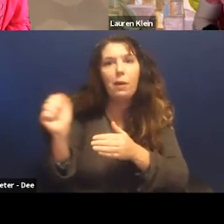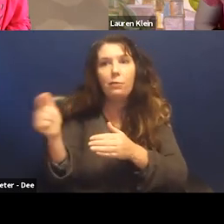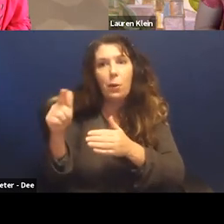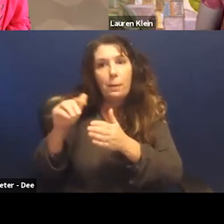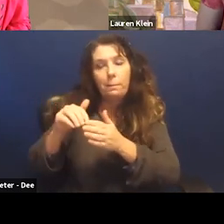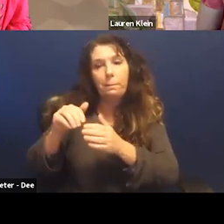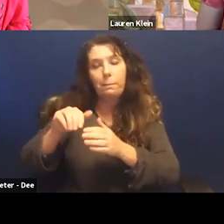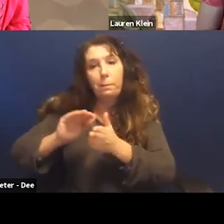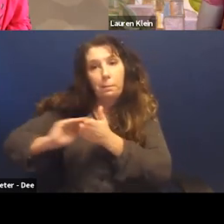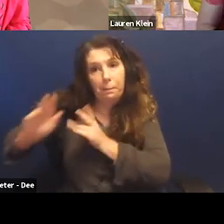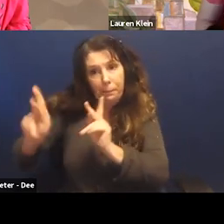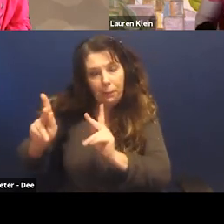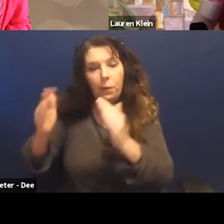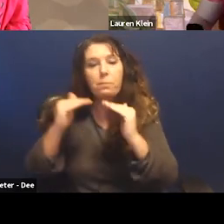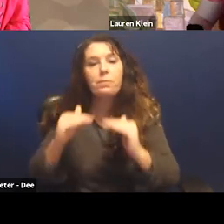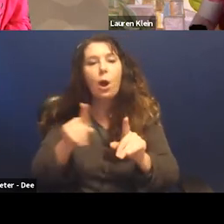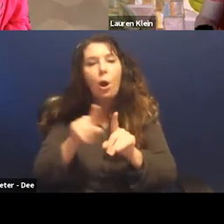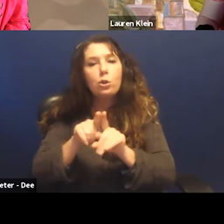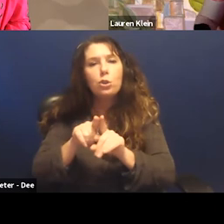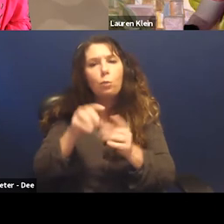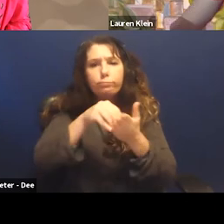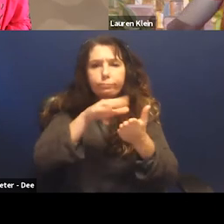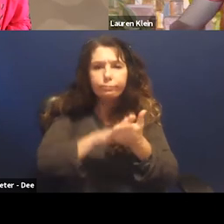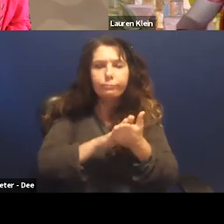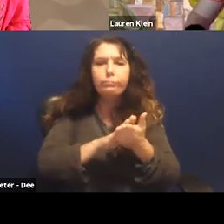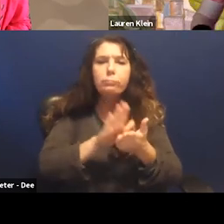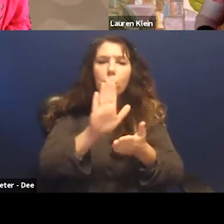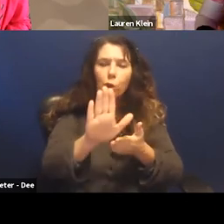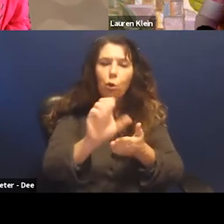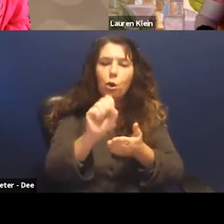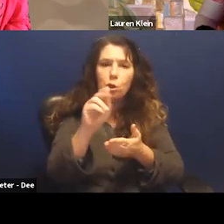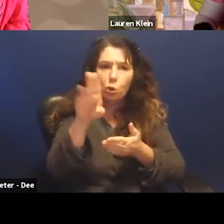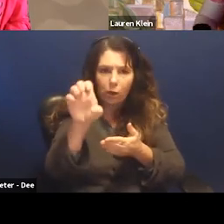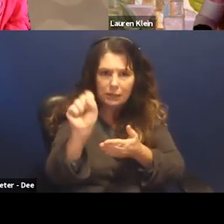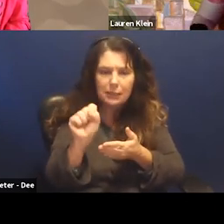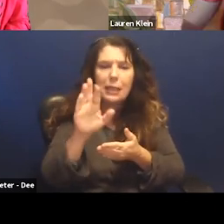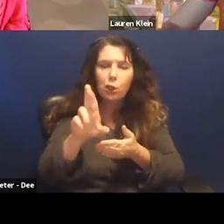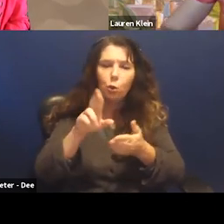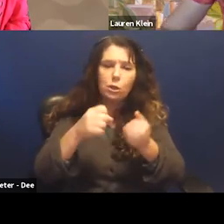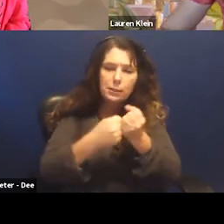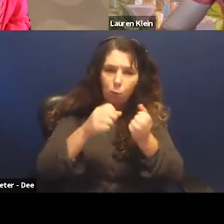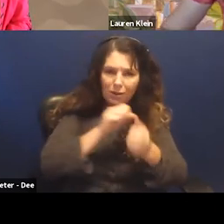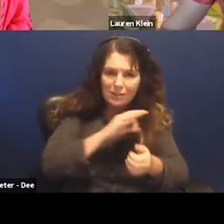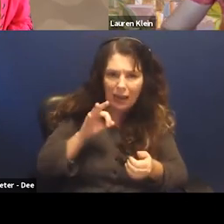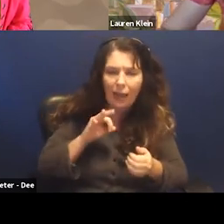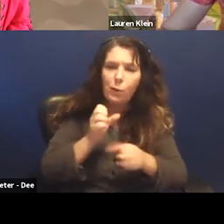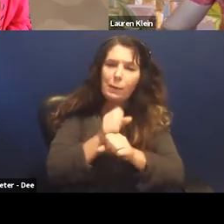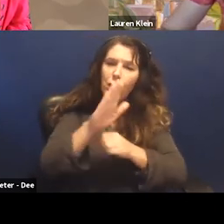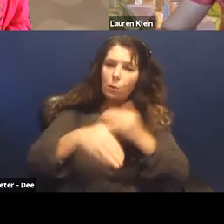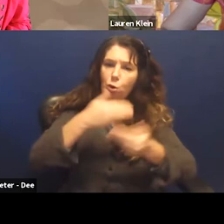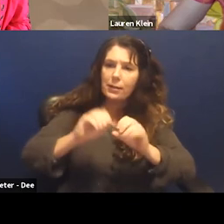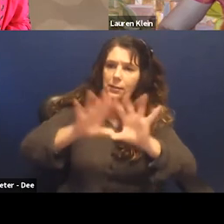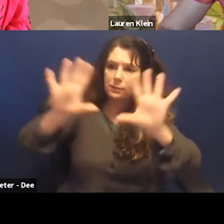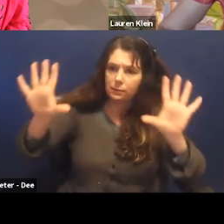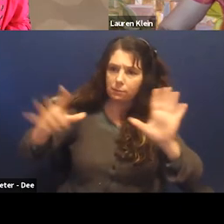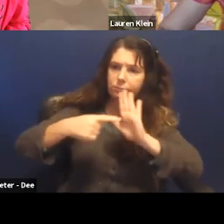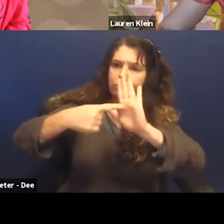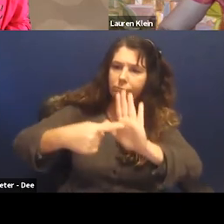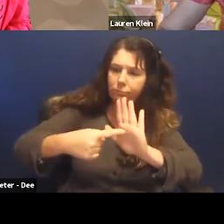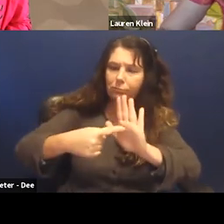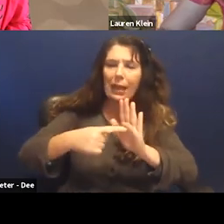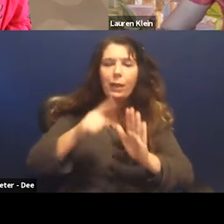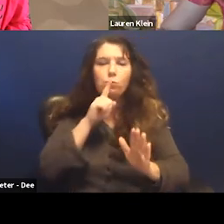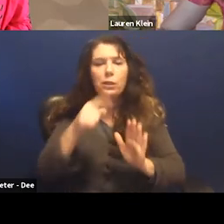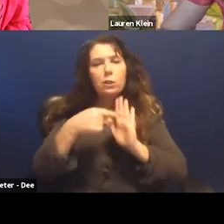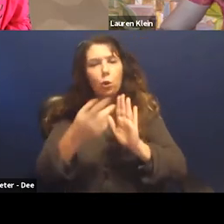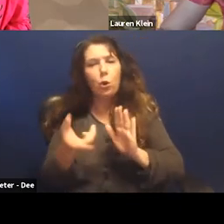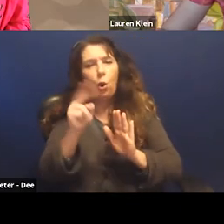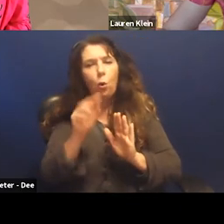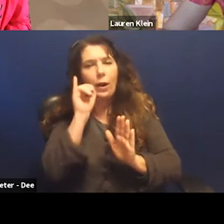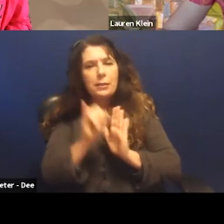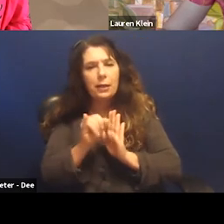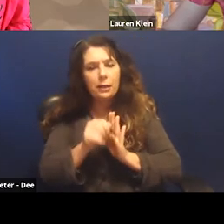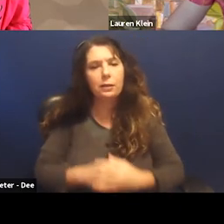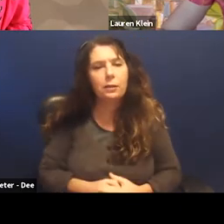And then make sure you credit your sources and your research support stuff. Make your process transparent and reflect on your own identity.